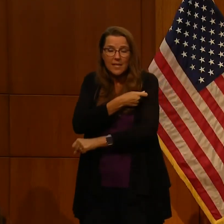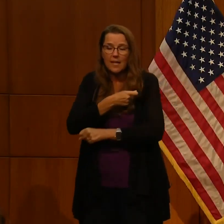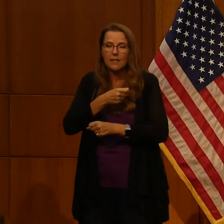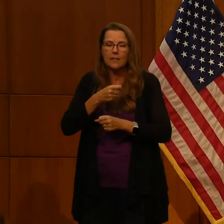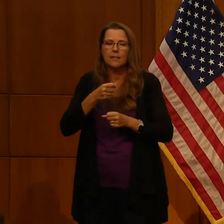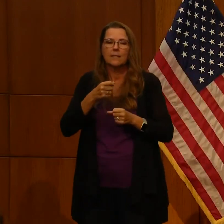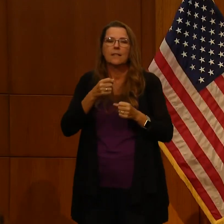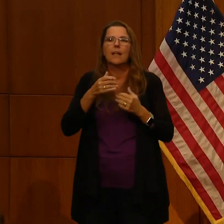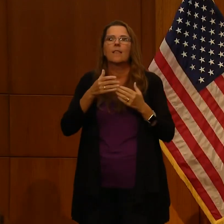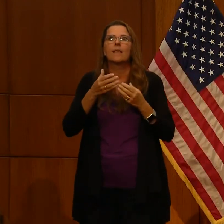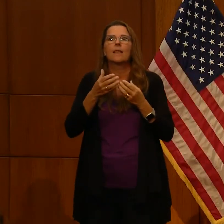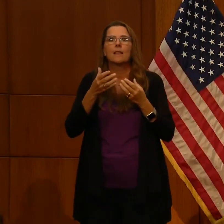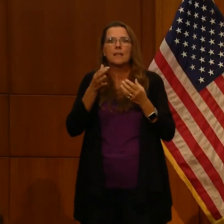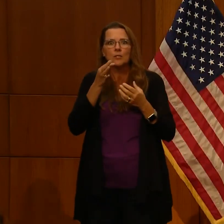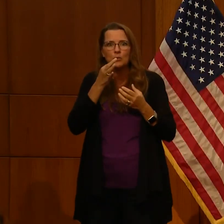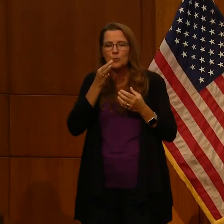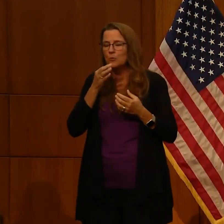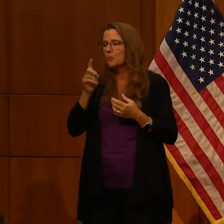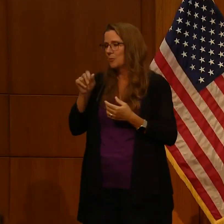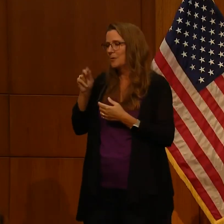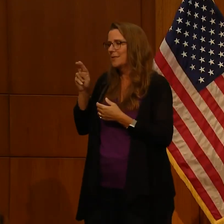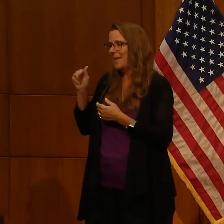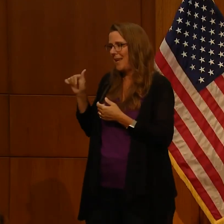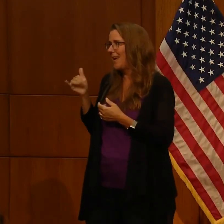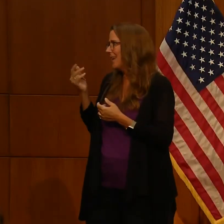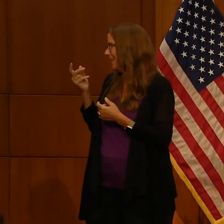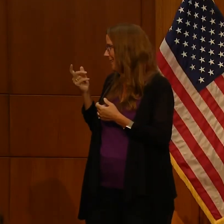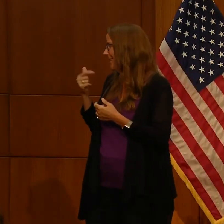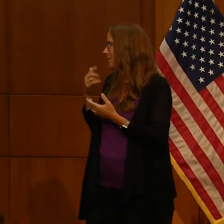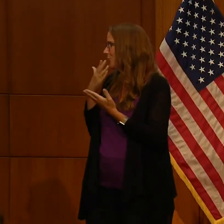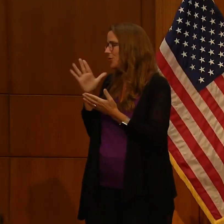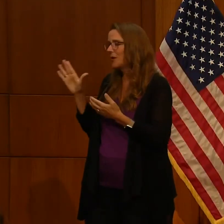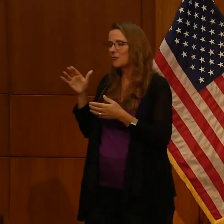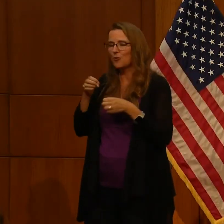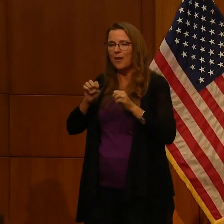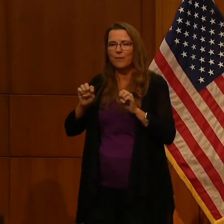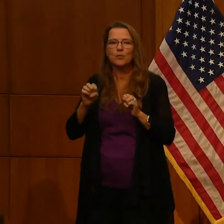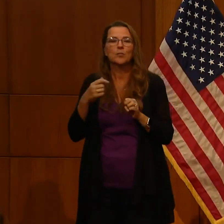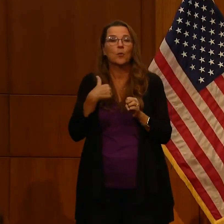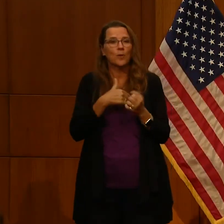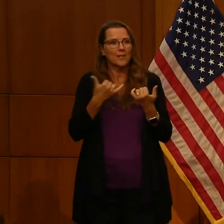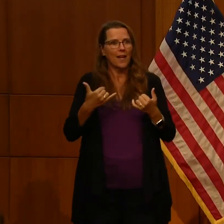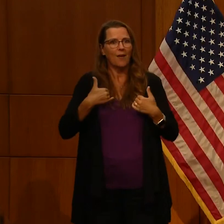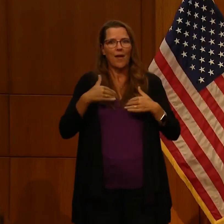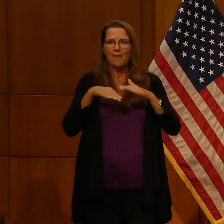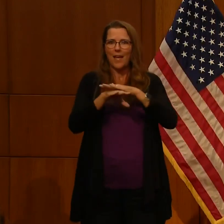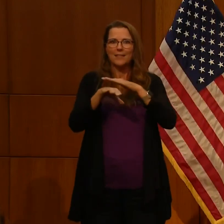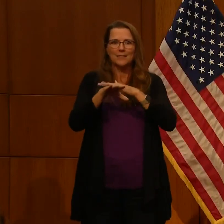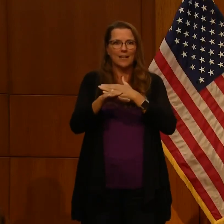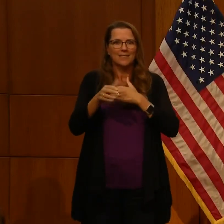CLINIC. SOME OF THEM ARE GOING TO OTHER STATES. UM AND IN TIME,